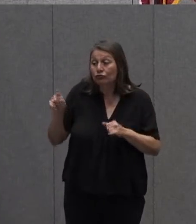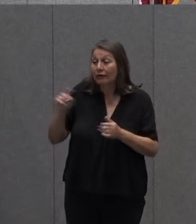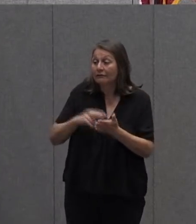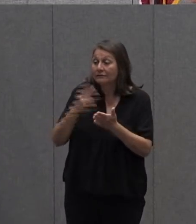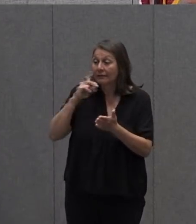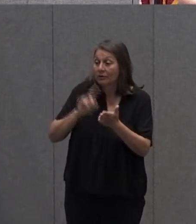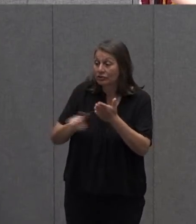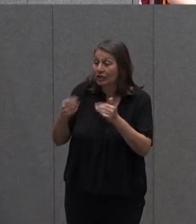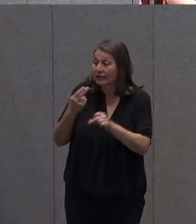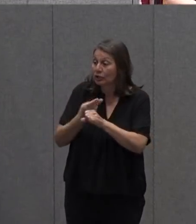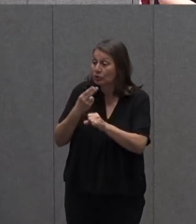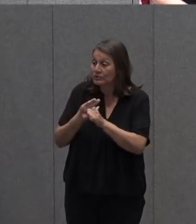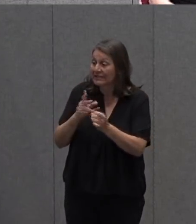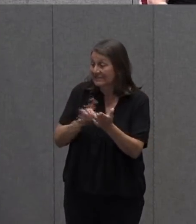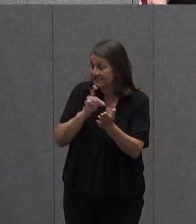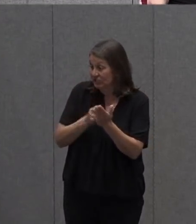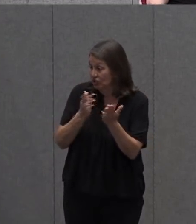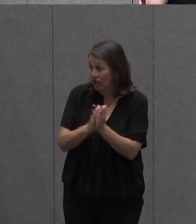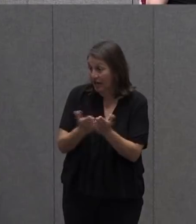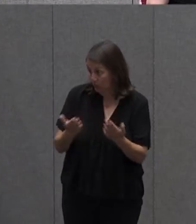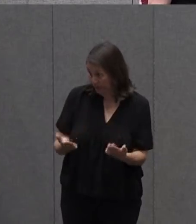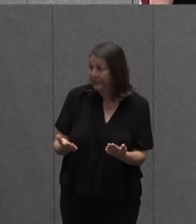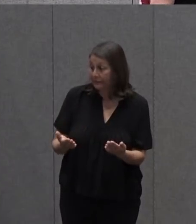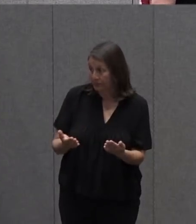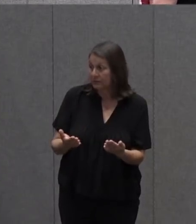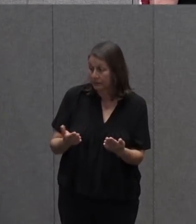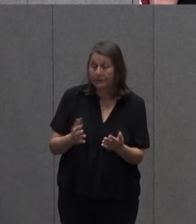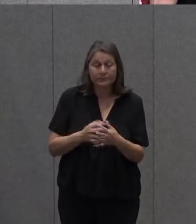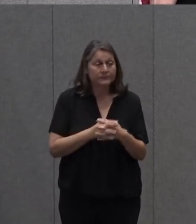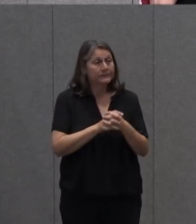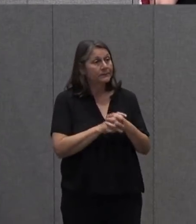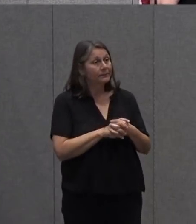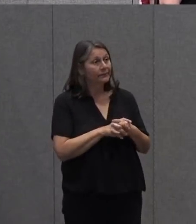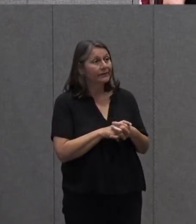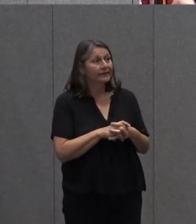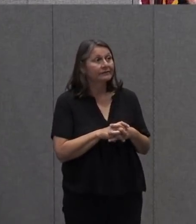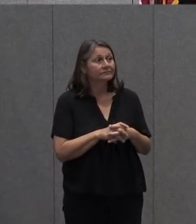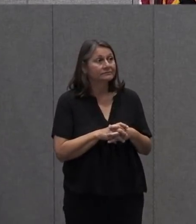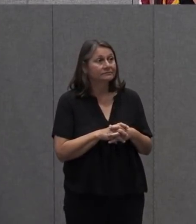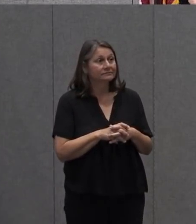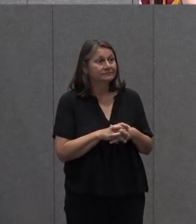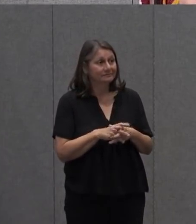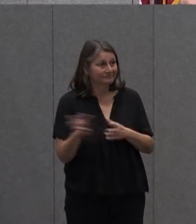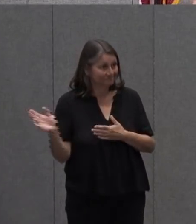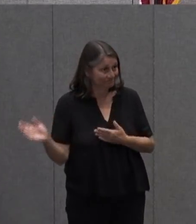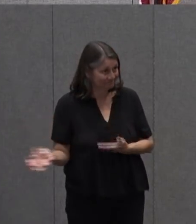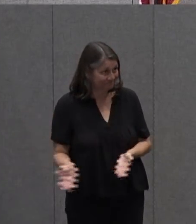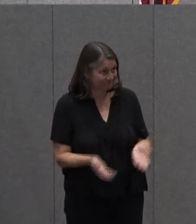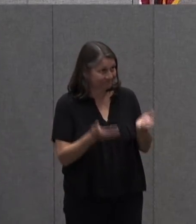or a dictionary - A dictionary. If you had one at home. Ms. Lori, would you like to spin? I would.